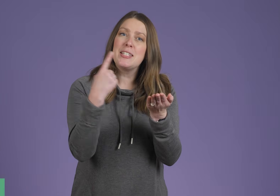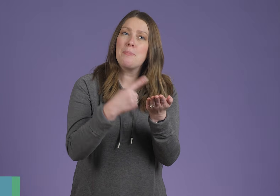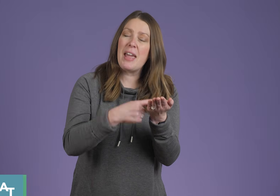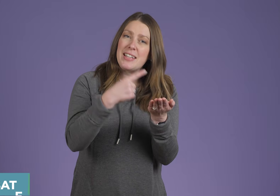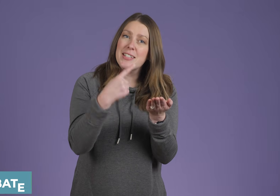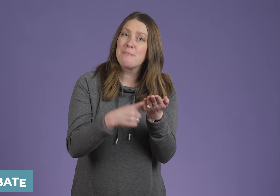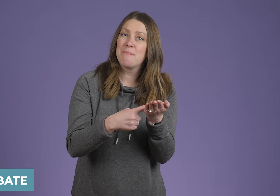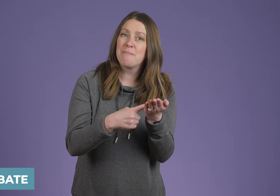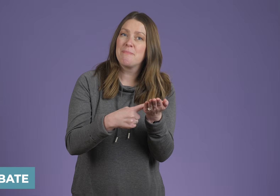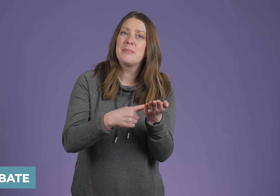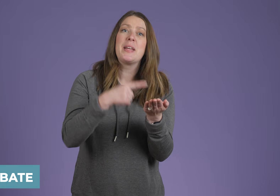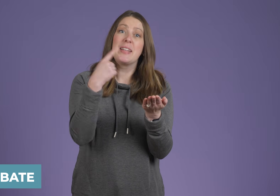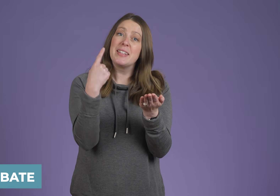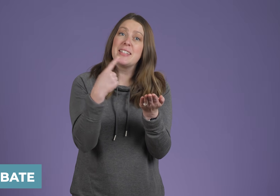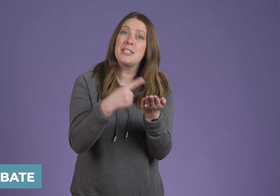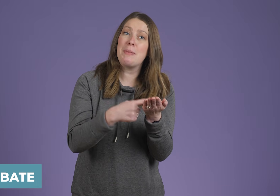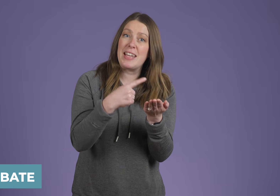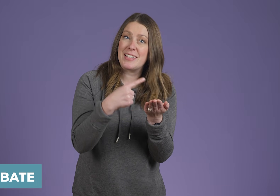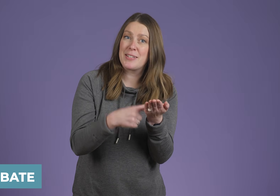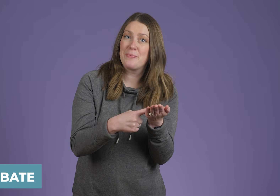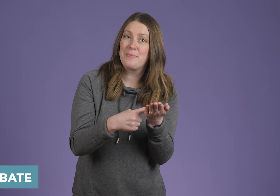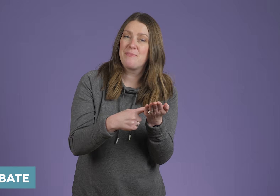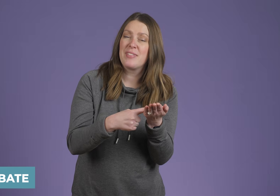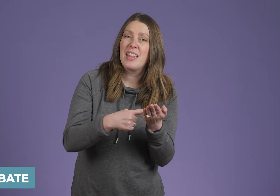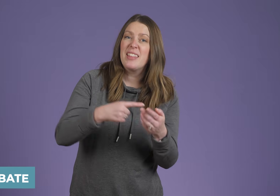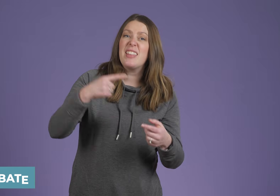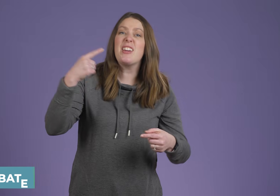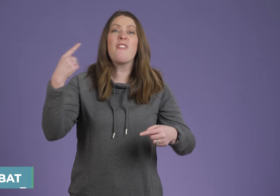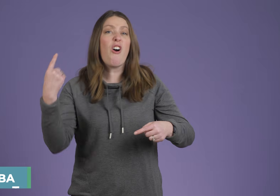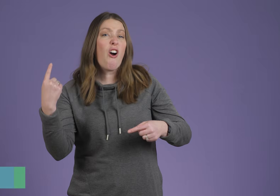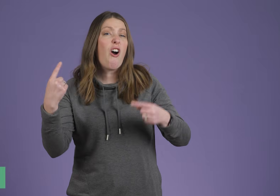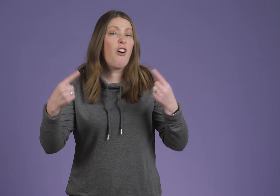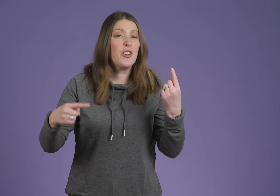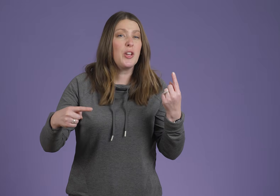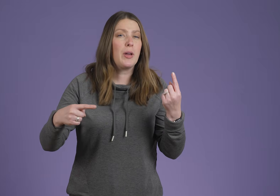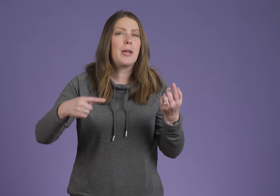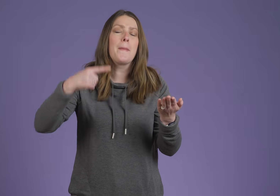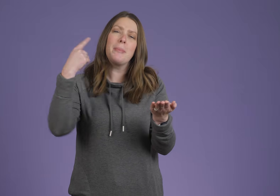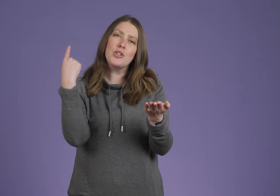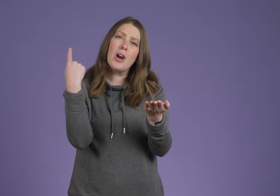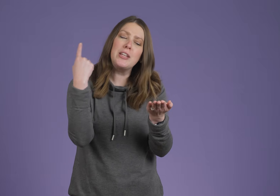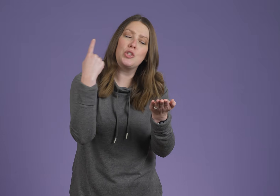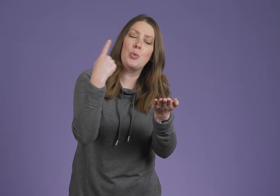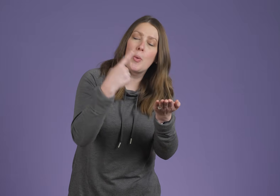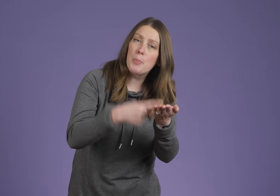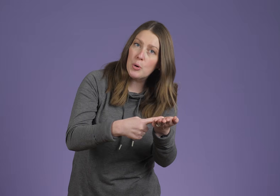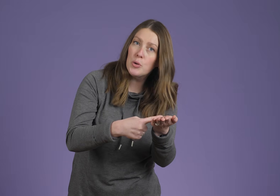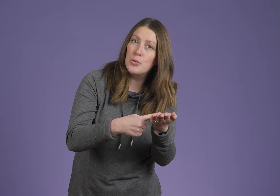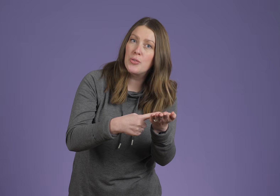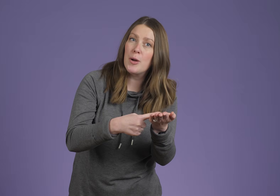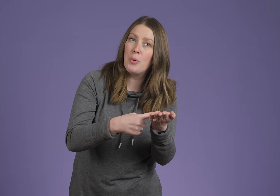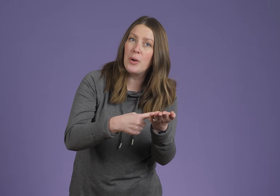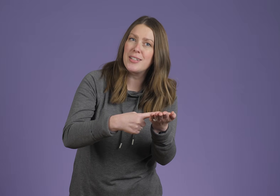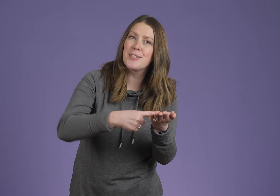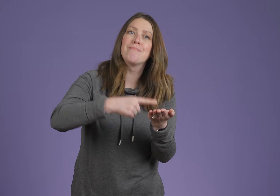Debate. Think of arguing, but trying to prove a point.